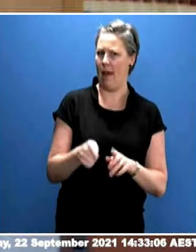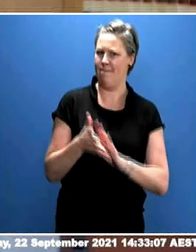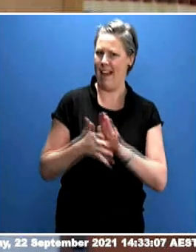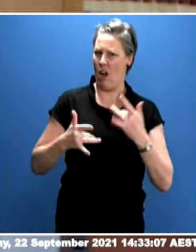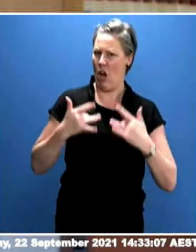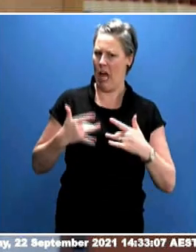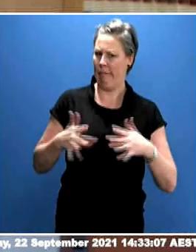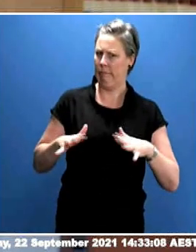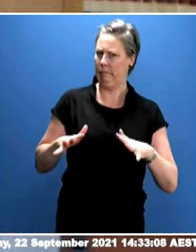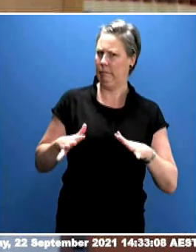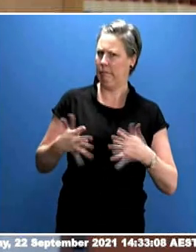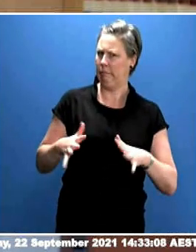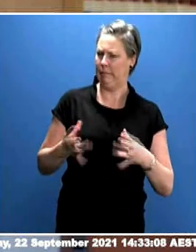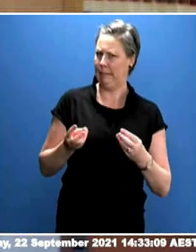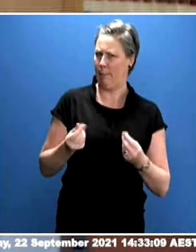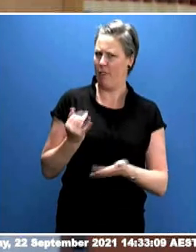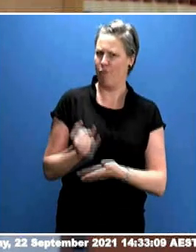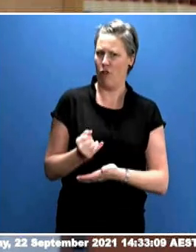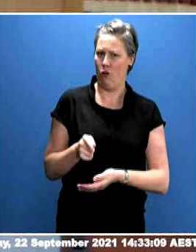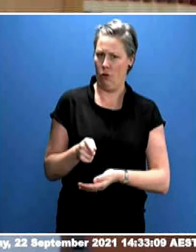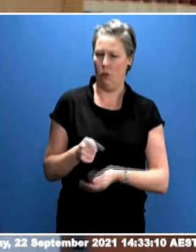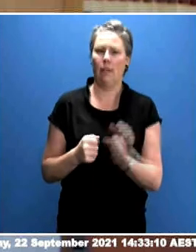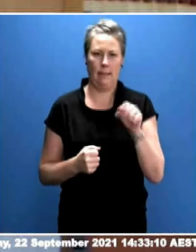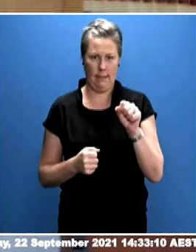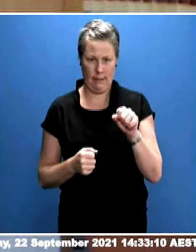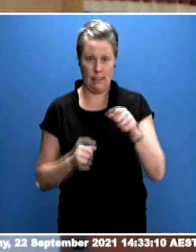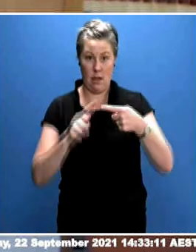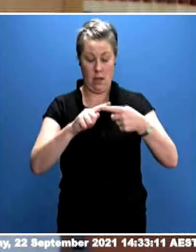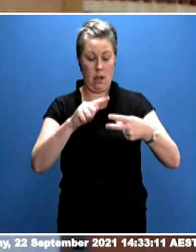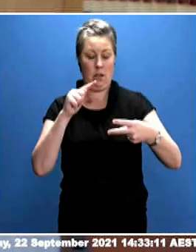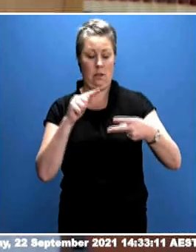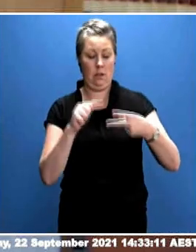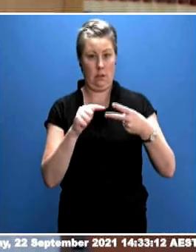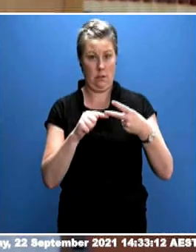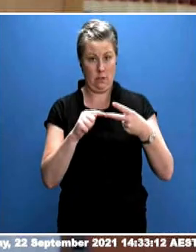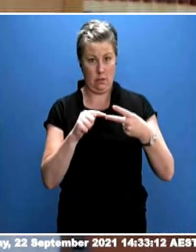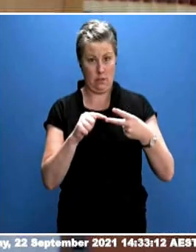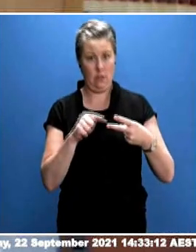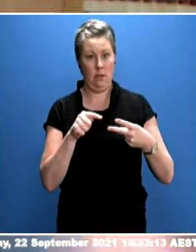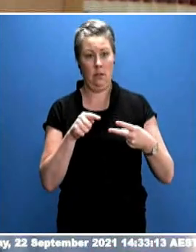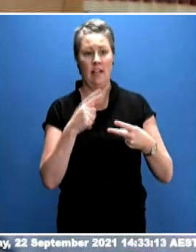And in the second part of the criteria is that there is no other